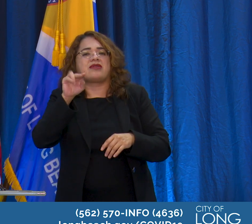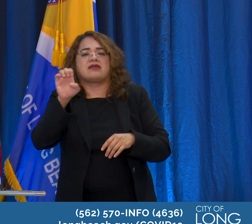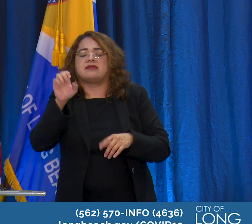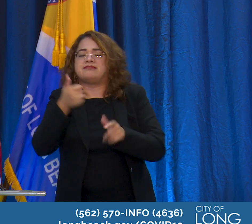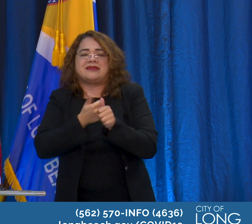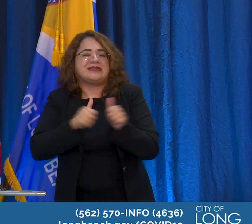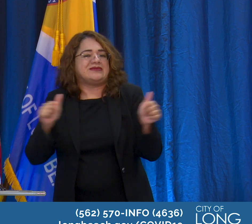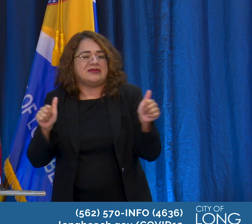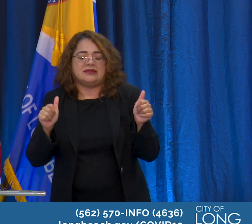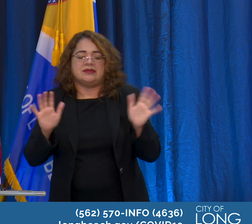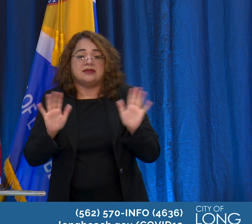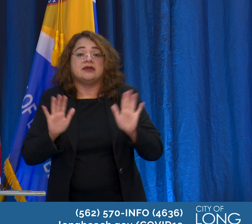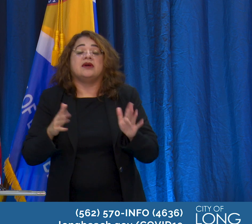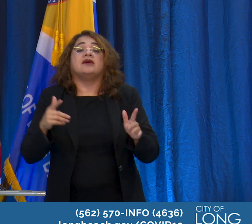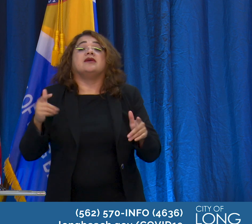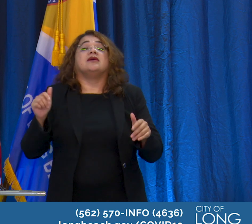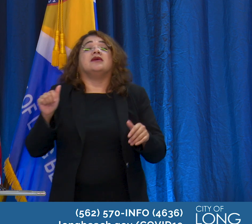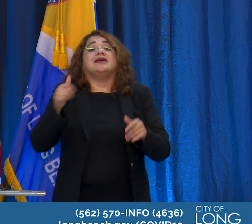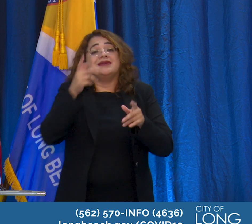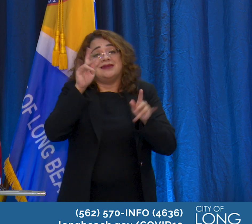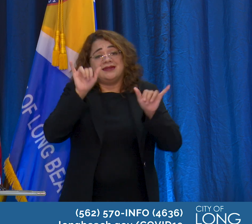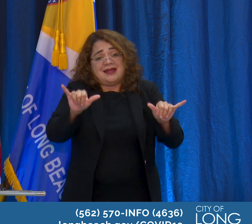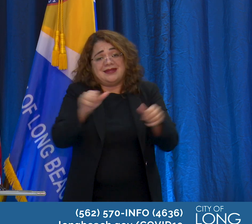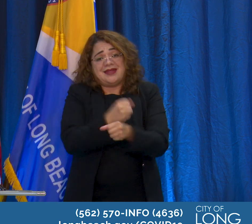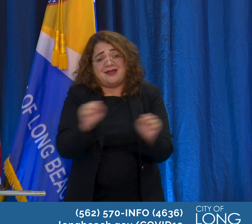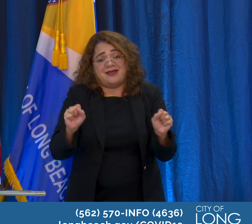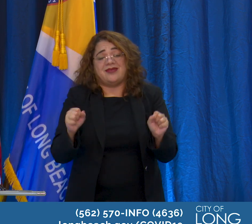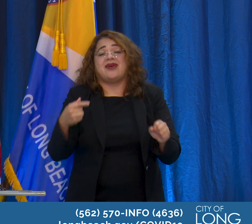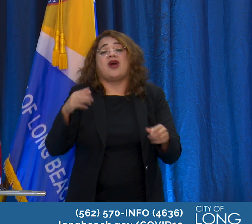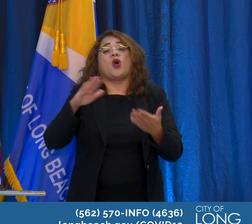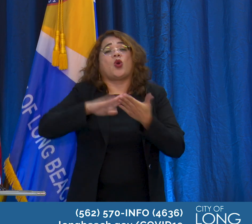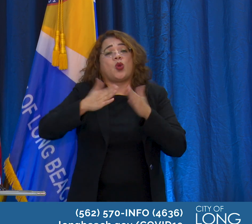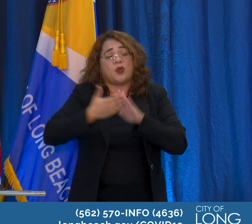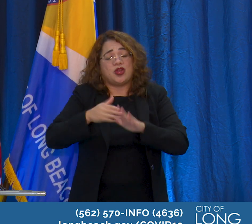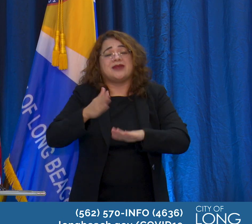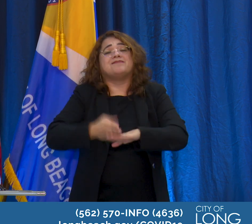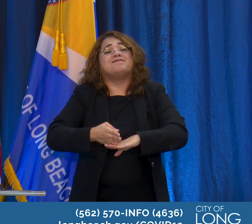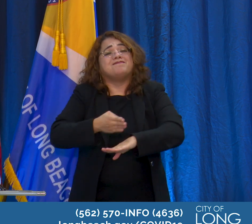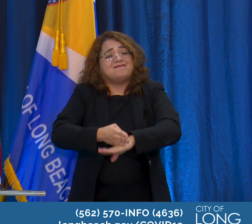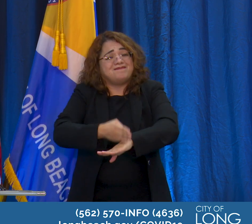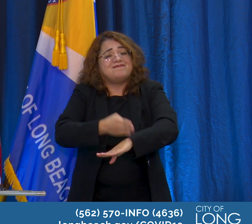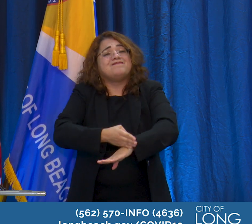We are making progress as a community and we hope to continue to see improvements in our data.